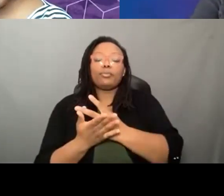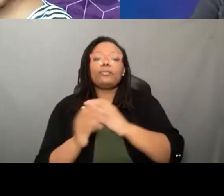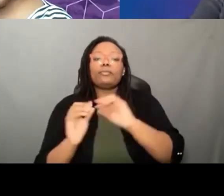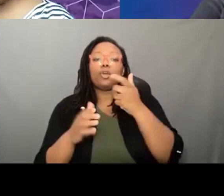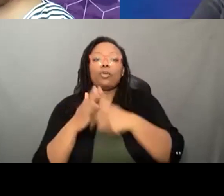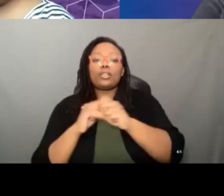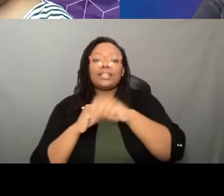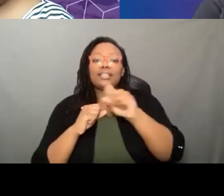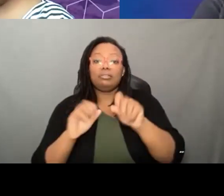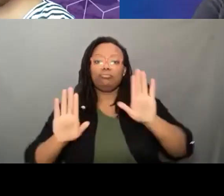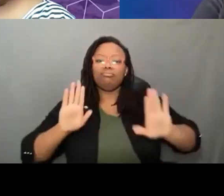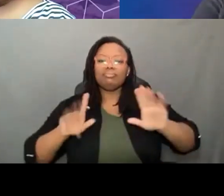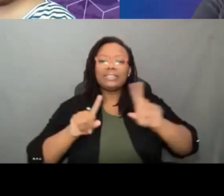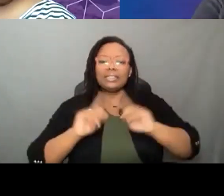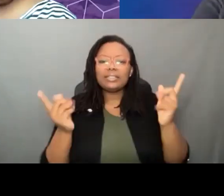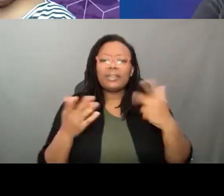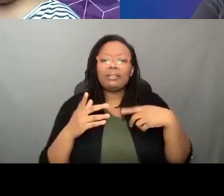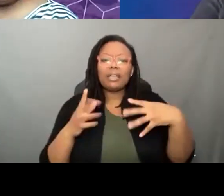Perhaps you can just kind of define what those are